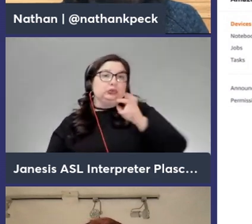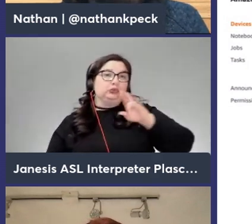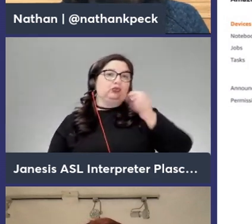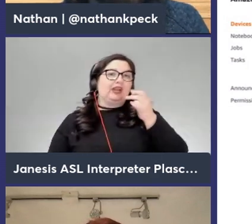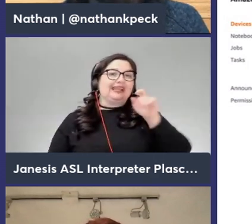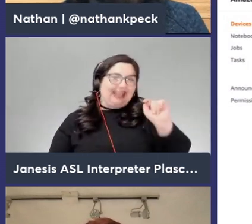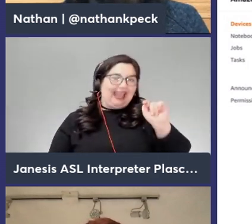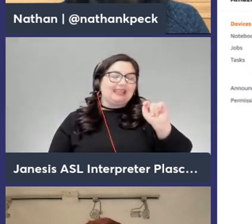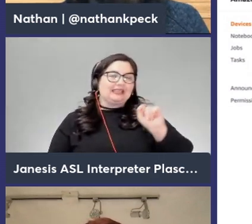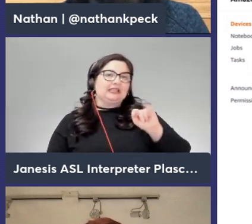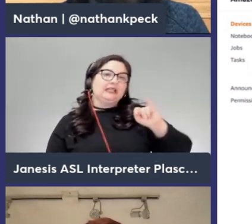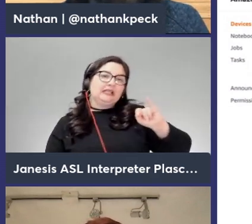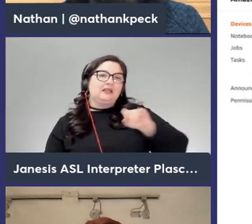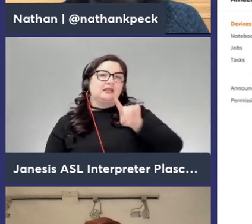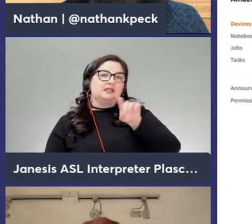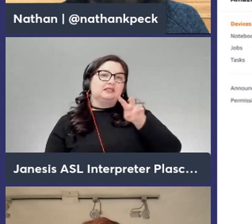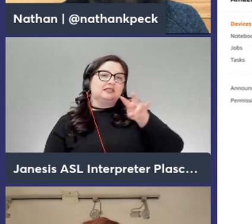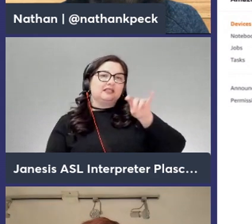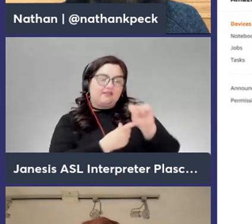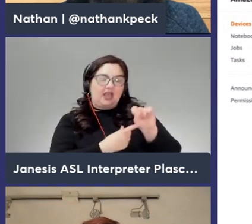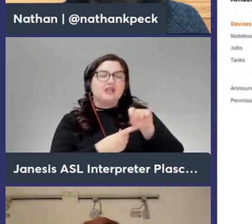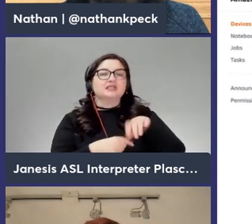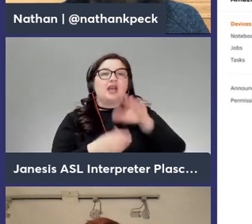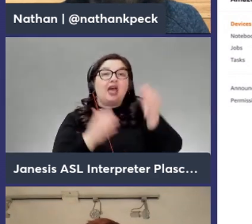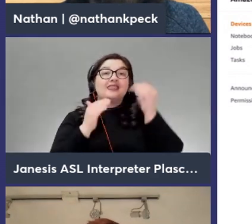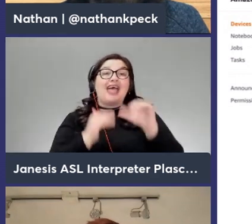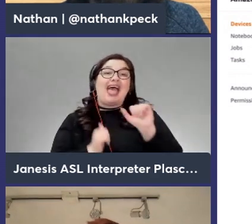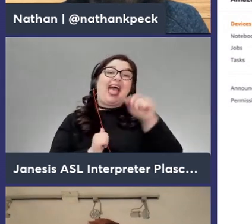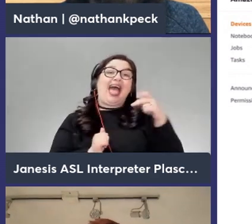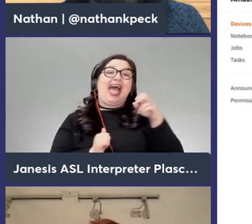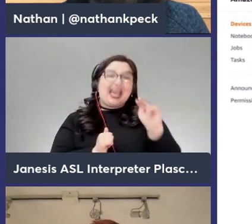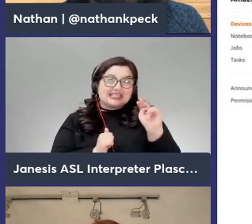And then this one, the Aspen-M-1 is the newest one. And so if you click on it,